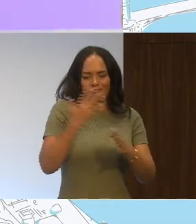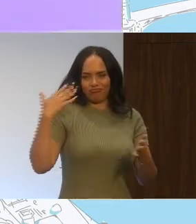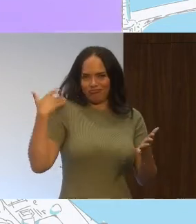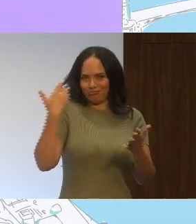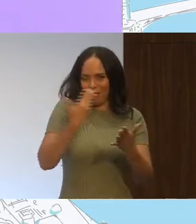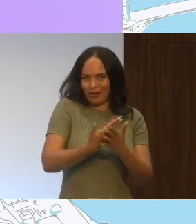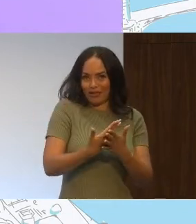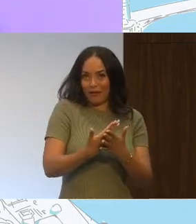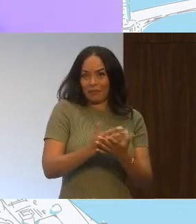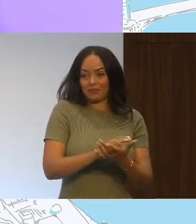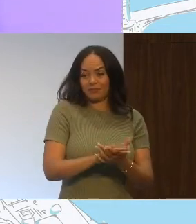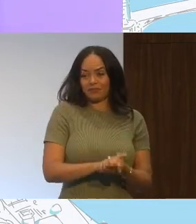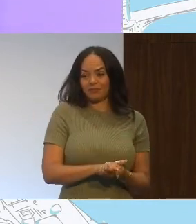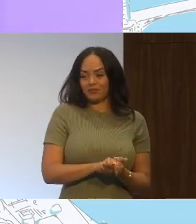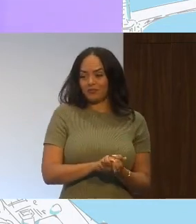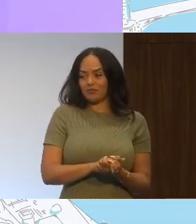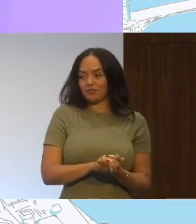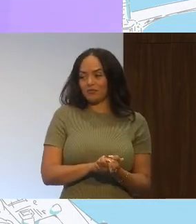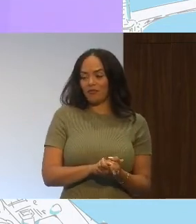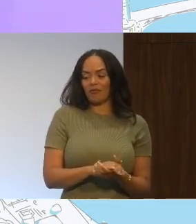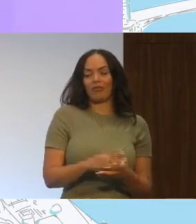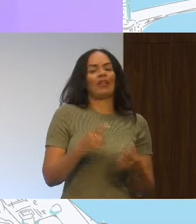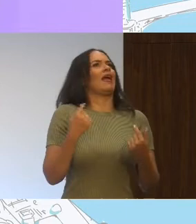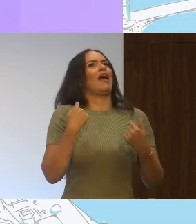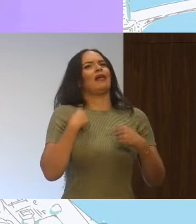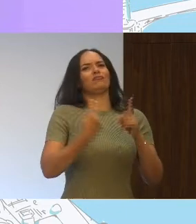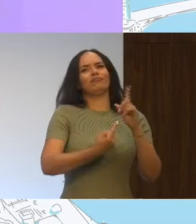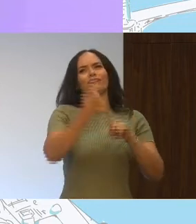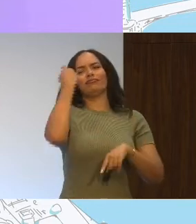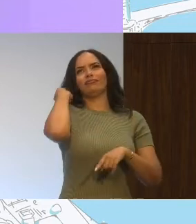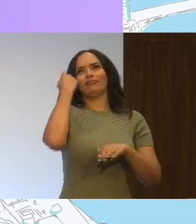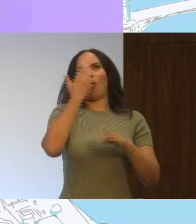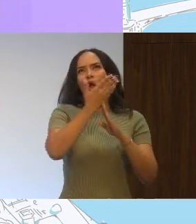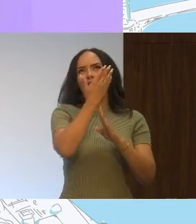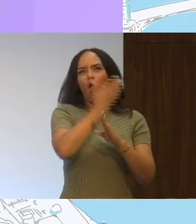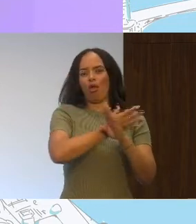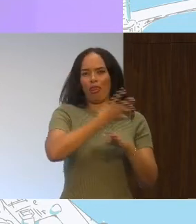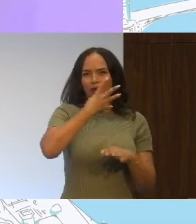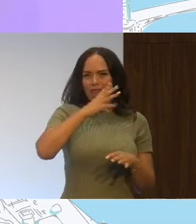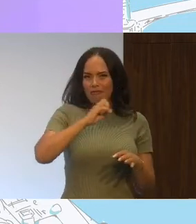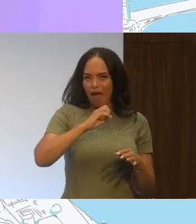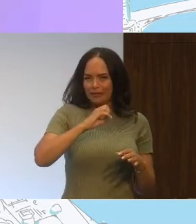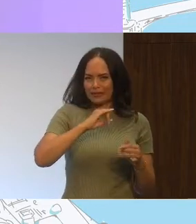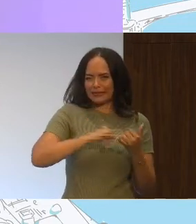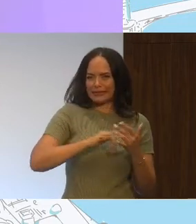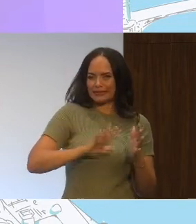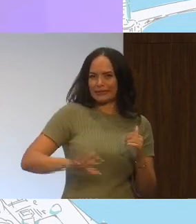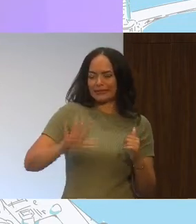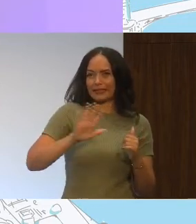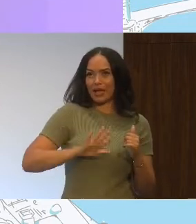when I came to the headache world in the early nineties, you believe that there were only four or